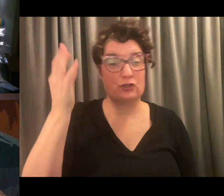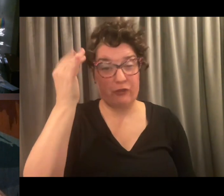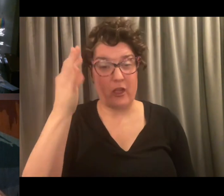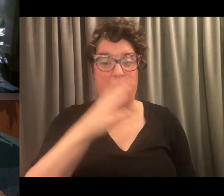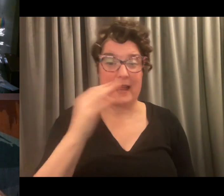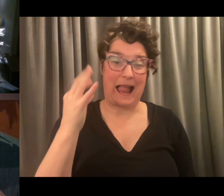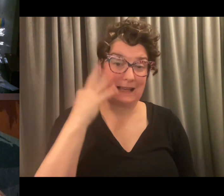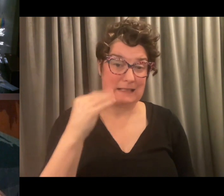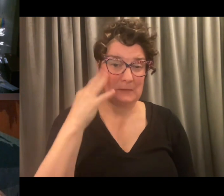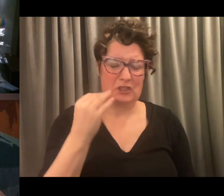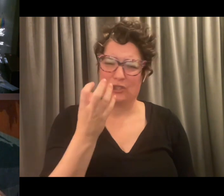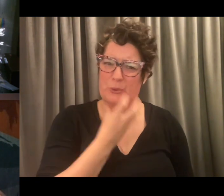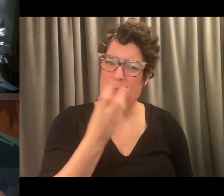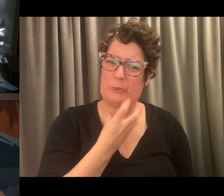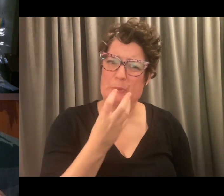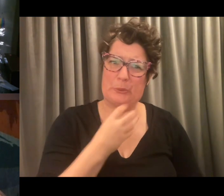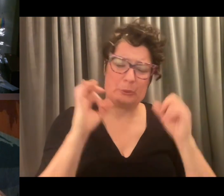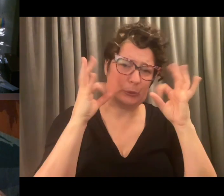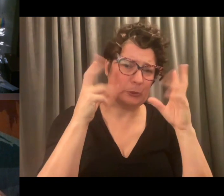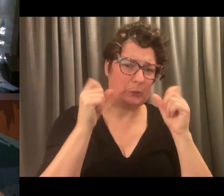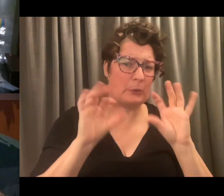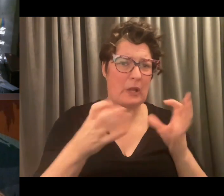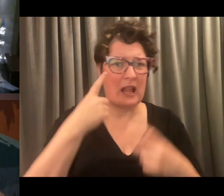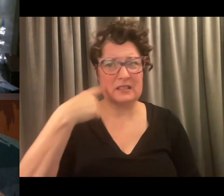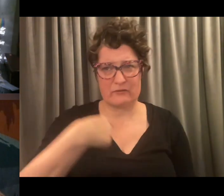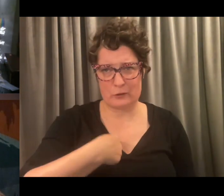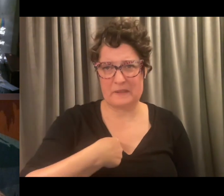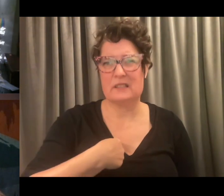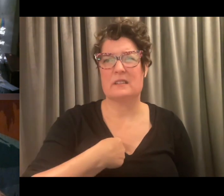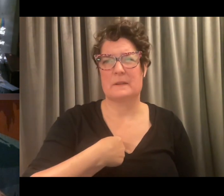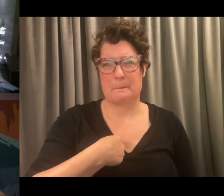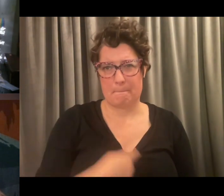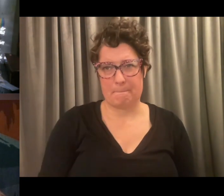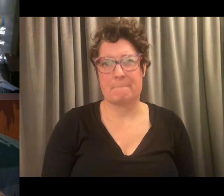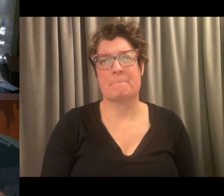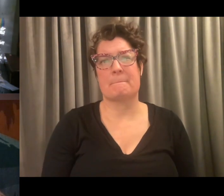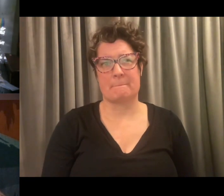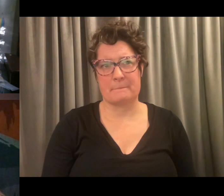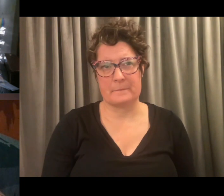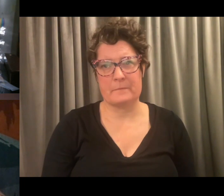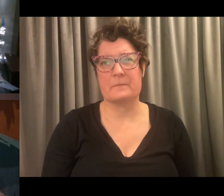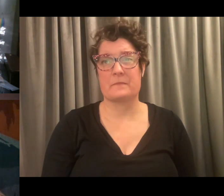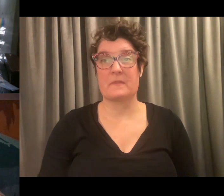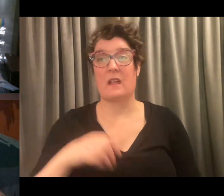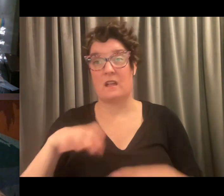And I took this class, um, music and Judaism and, the professor, Dr.